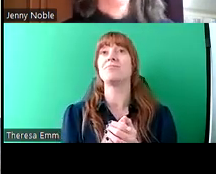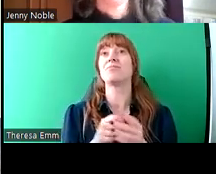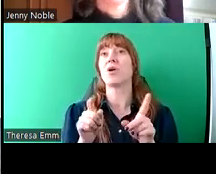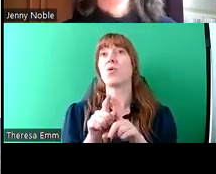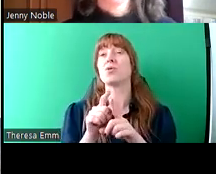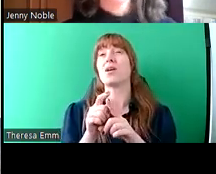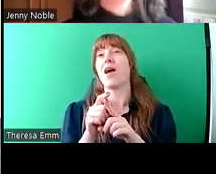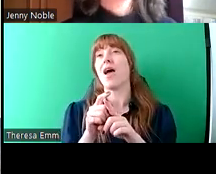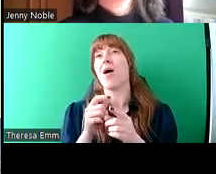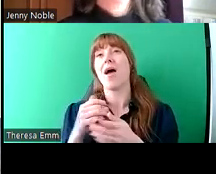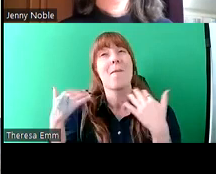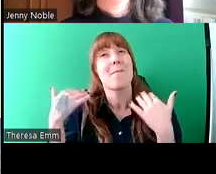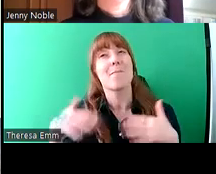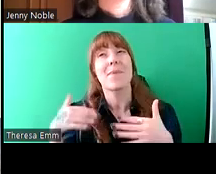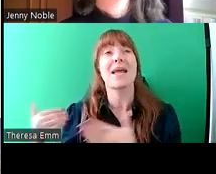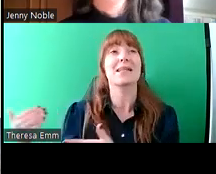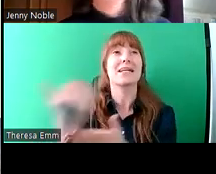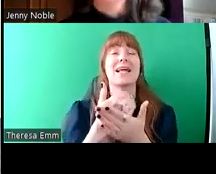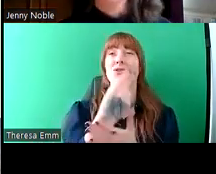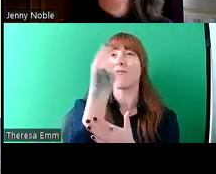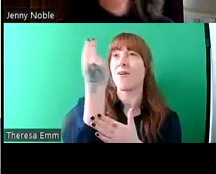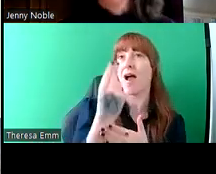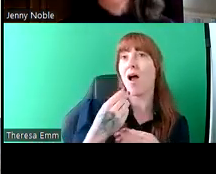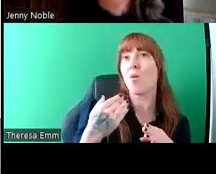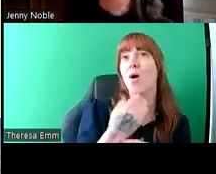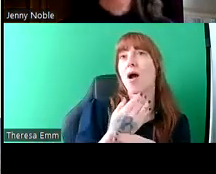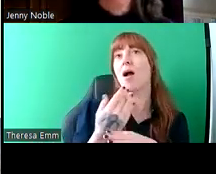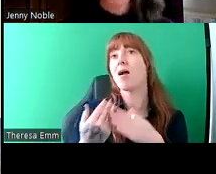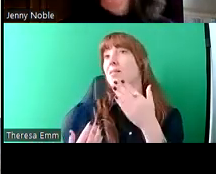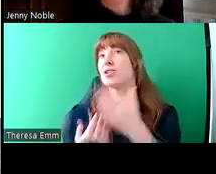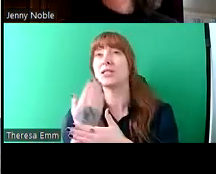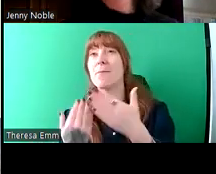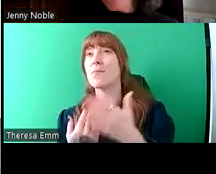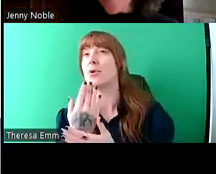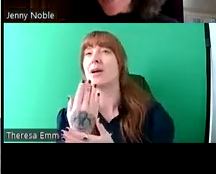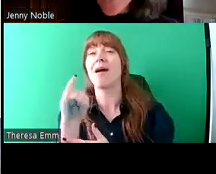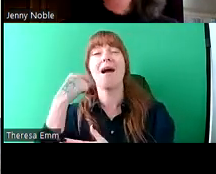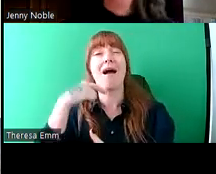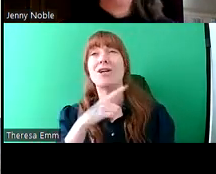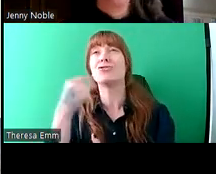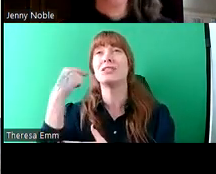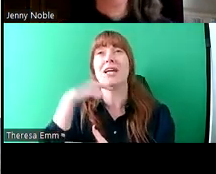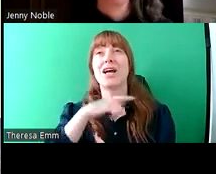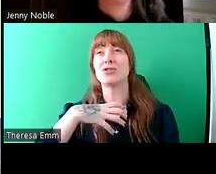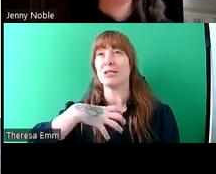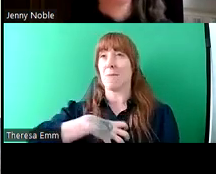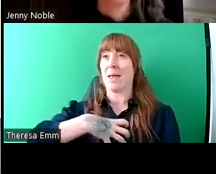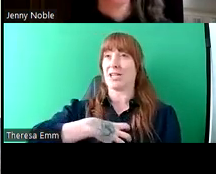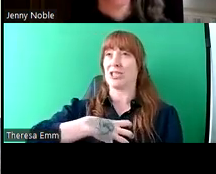of artworks - largely contemporary. We've got hundreds and hundreds of badges - belonging to